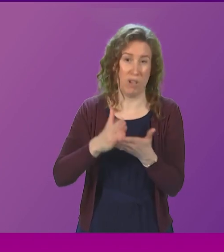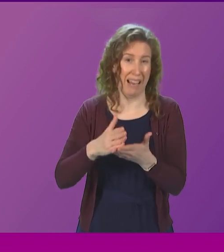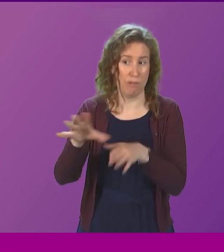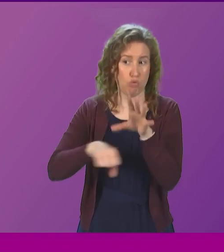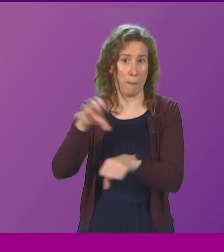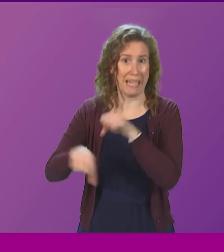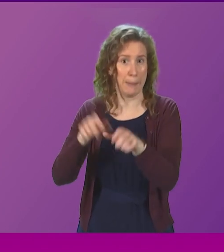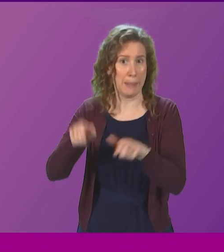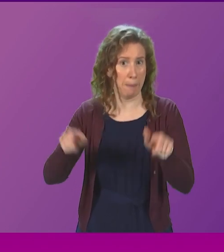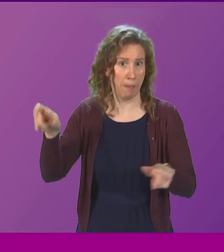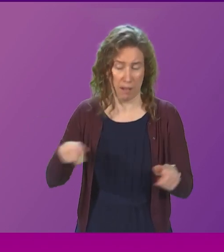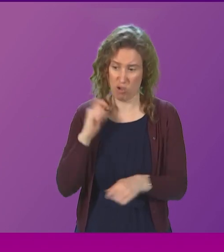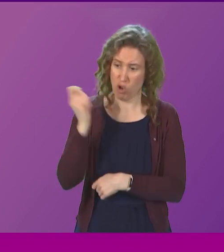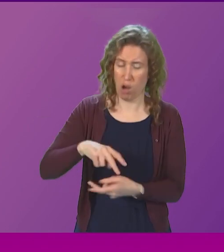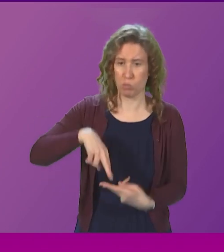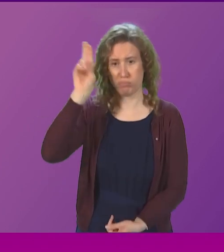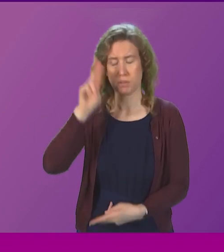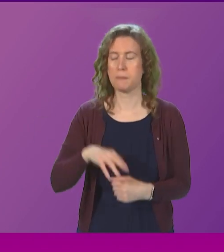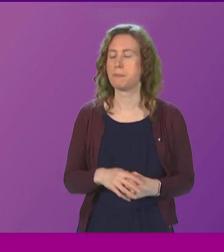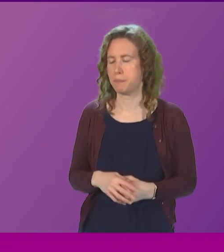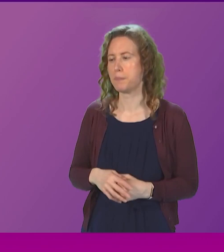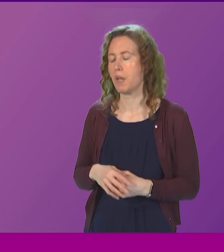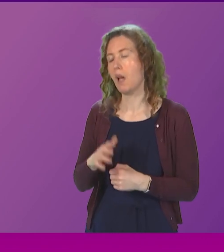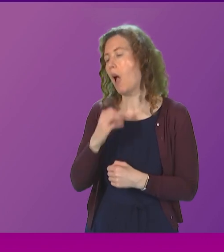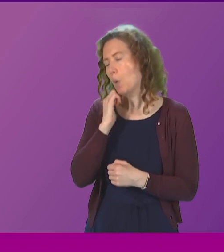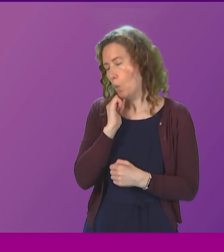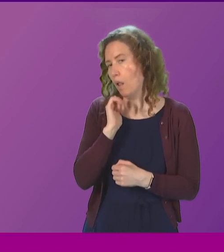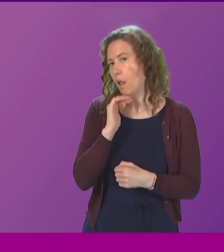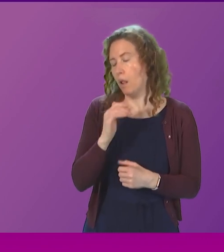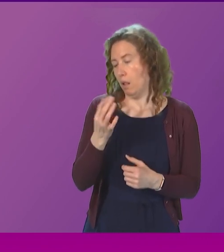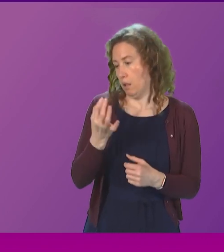I will make representations, as Stuart McMillan has asked me to do.